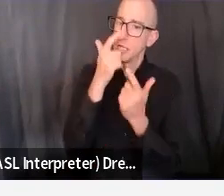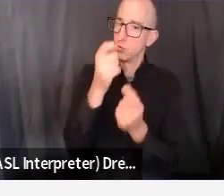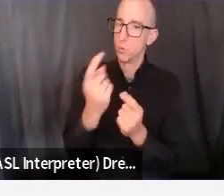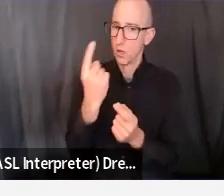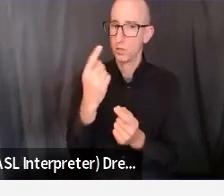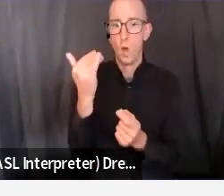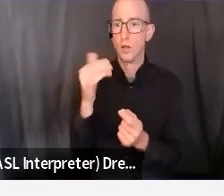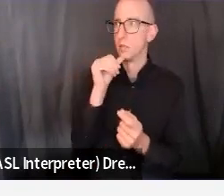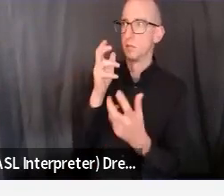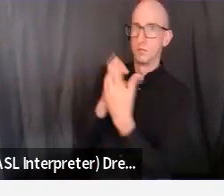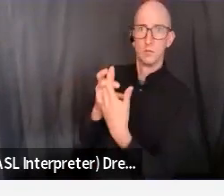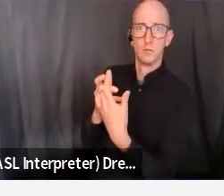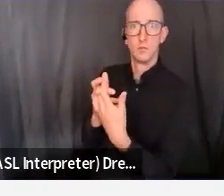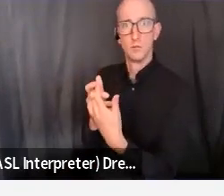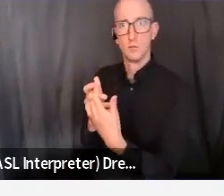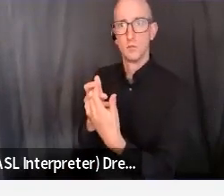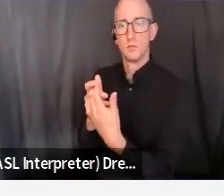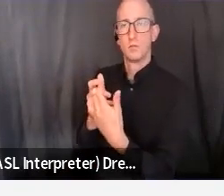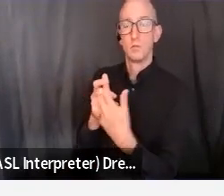So I want to share with you